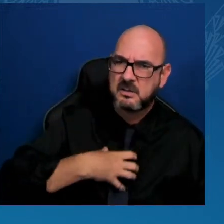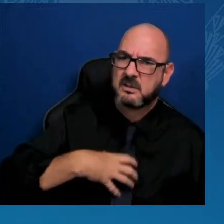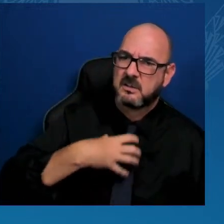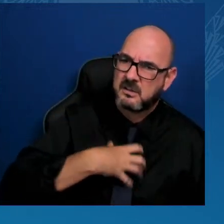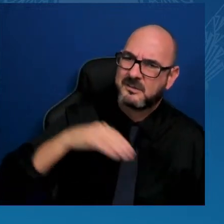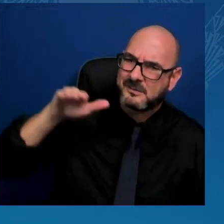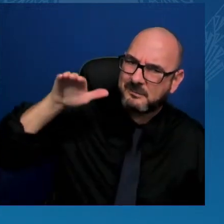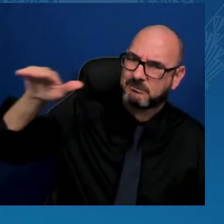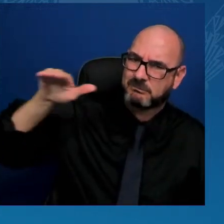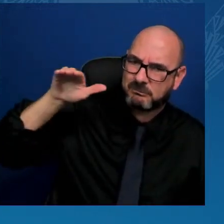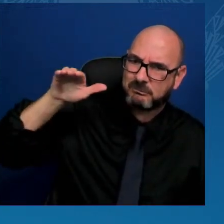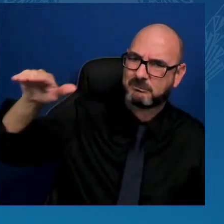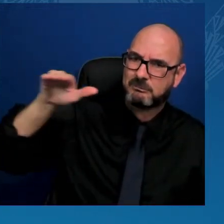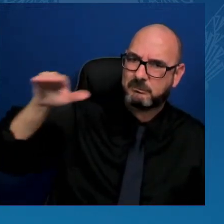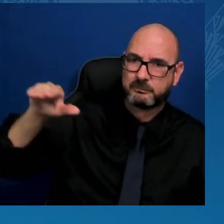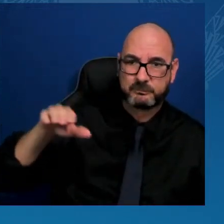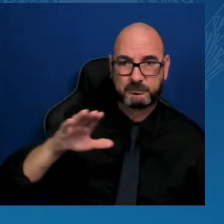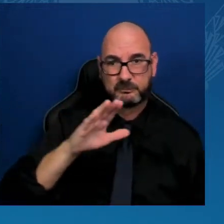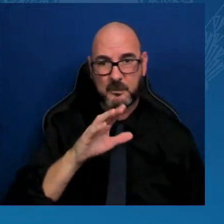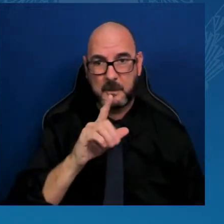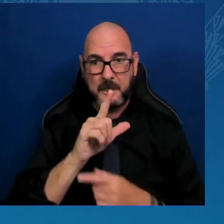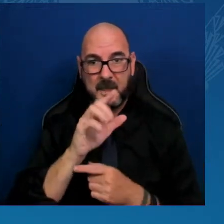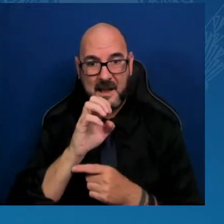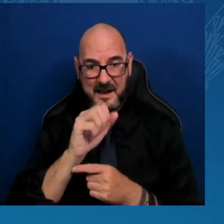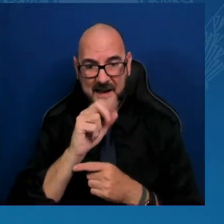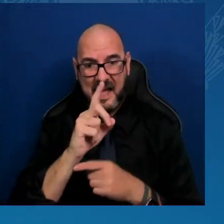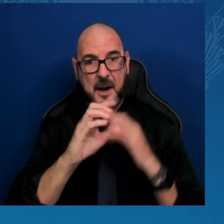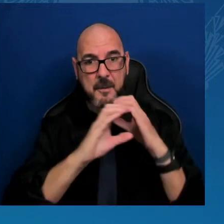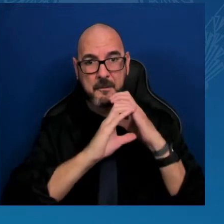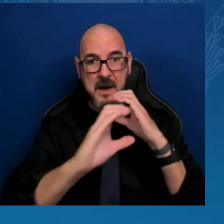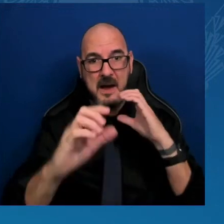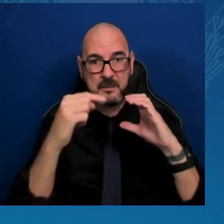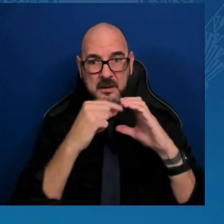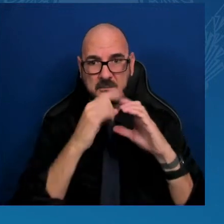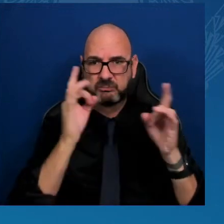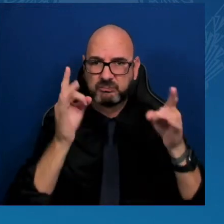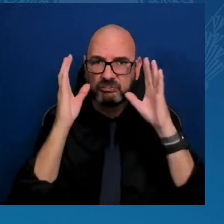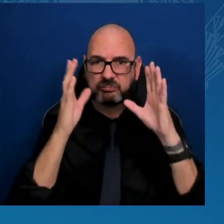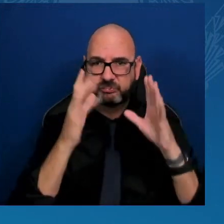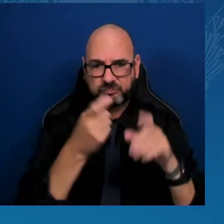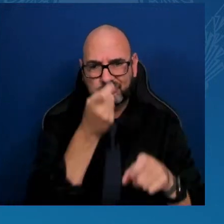about what lead pipes do to the health and learning ability of their children.